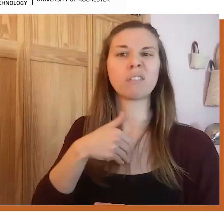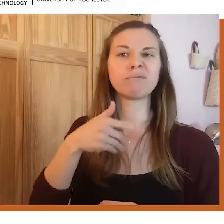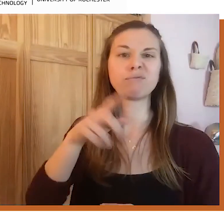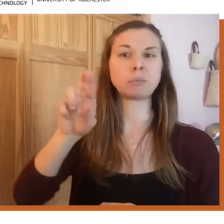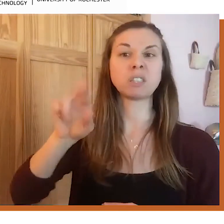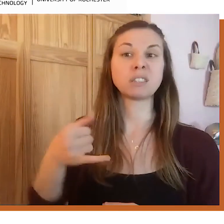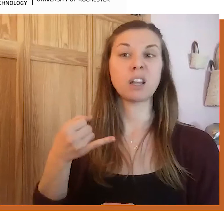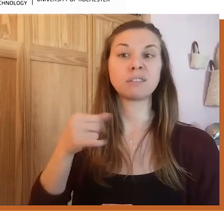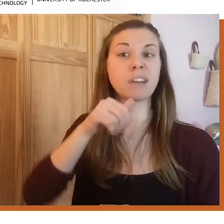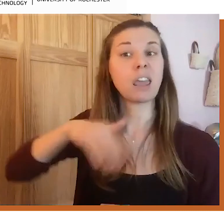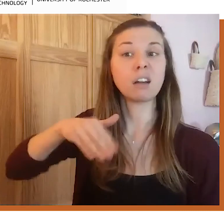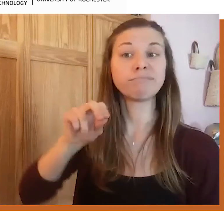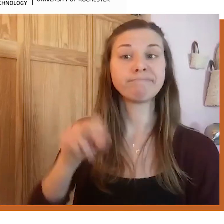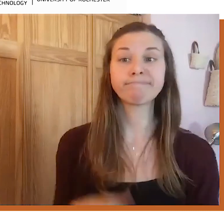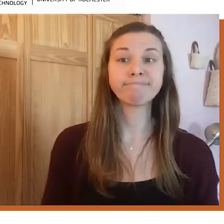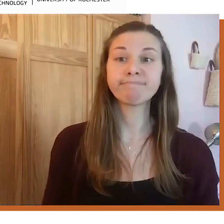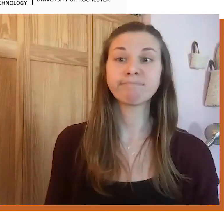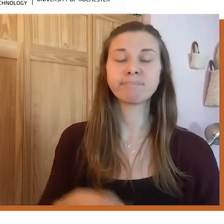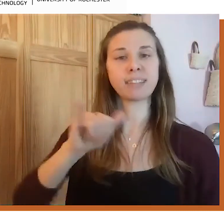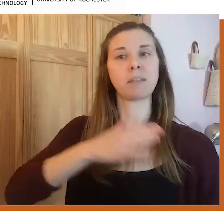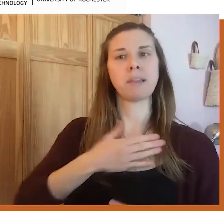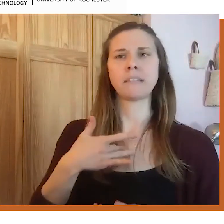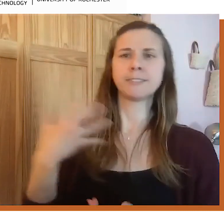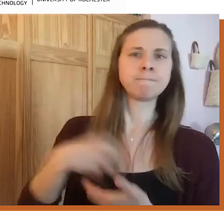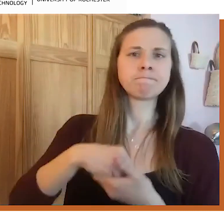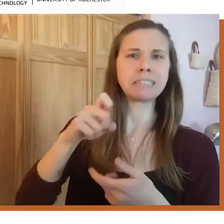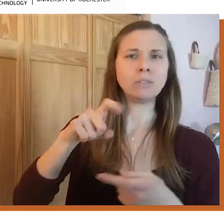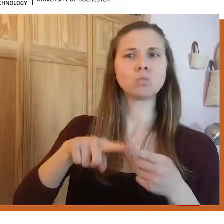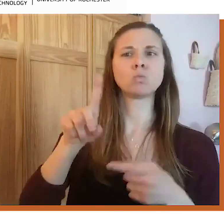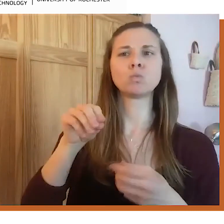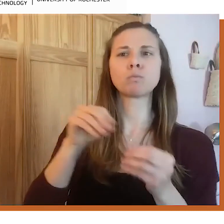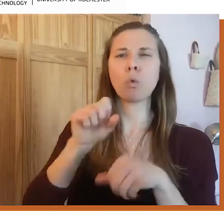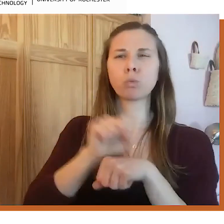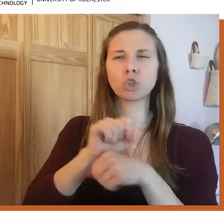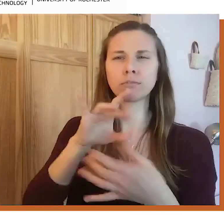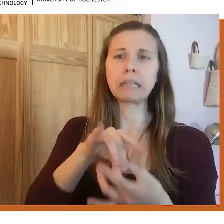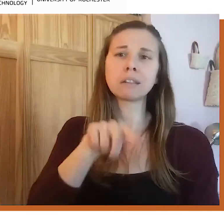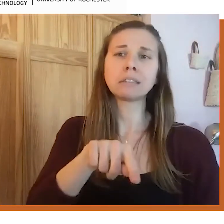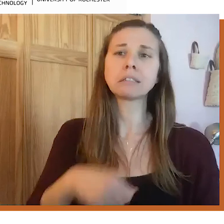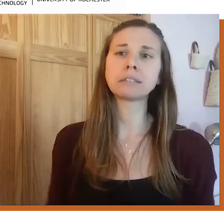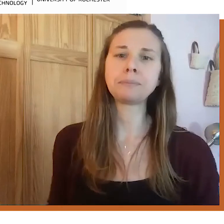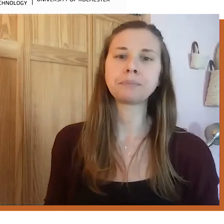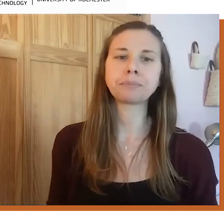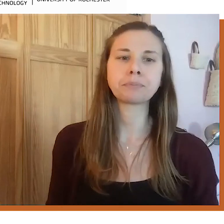and that means that they don't yet have reproductive justice, either, so that is what I plan to do more research on.